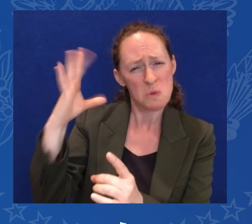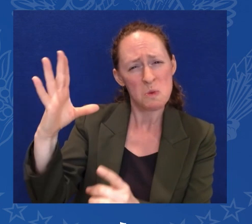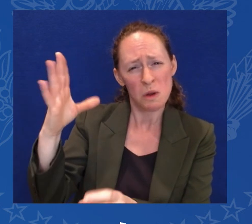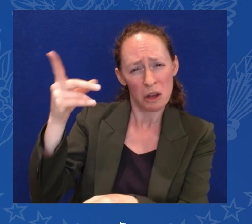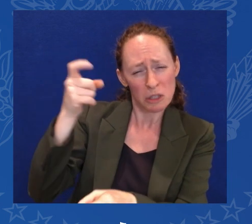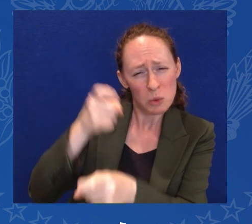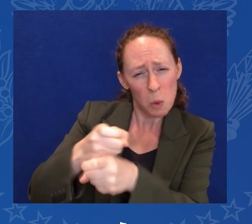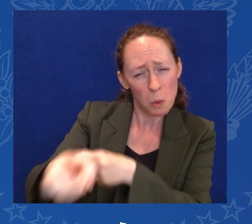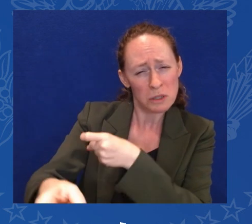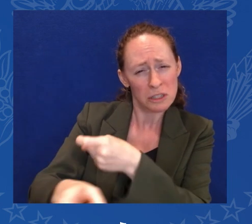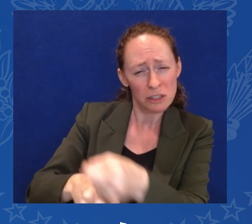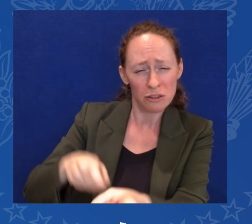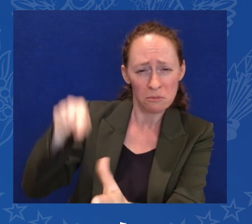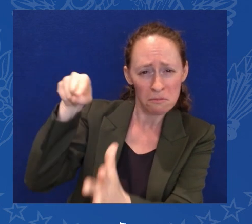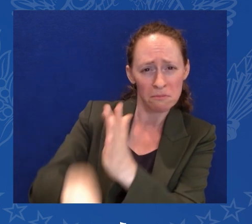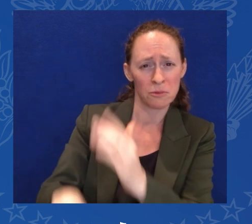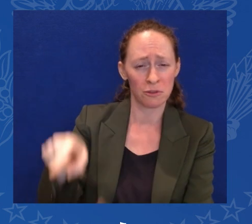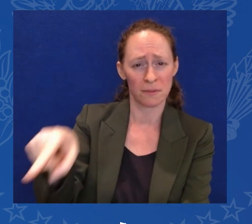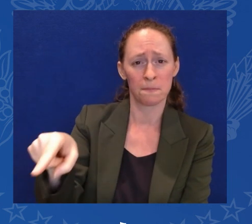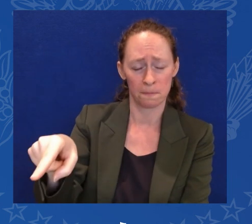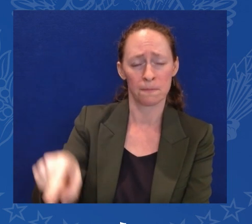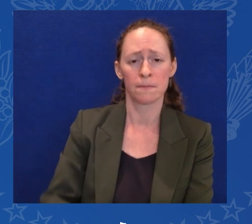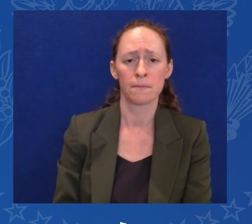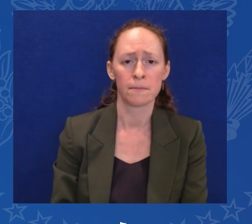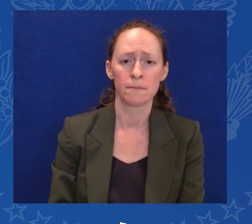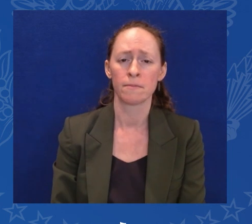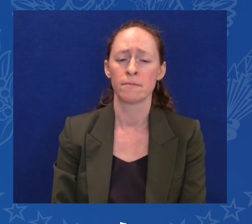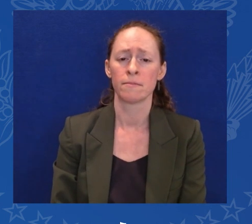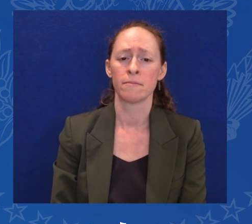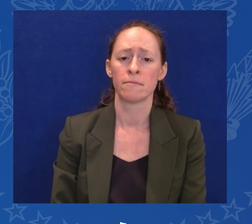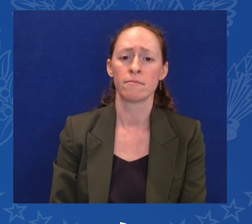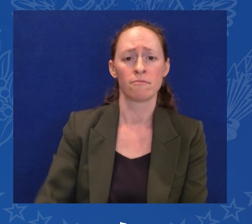and fear of certain death in the darkness of a thousand midnights,